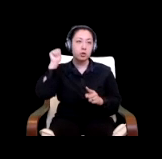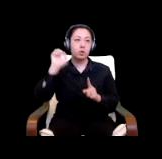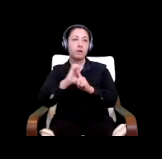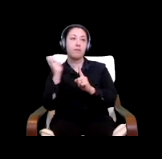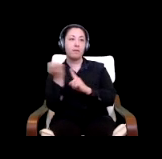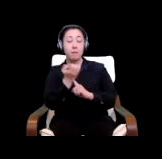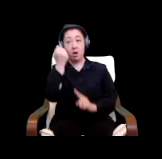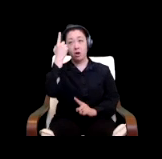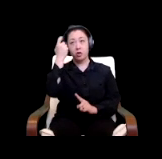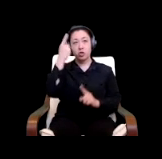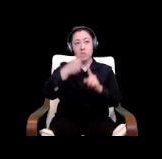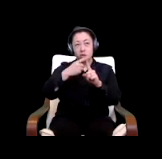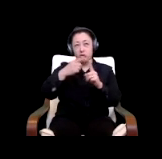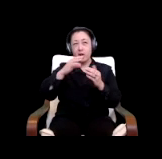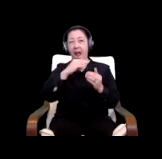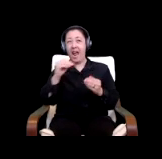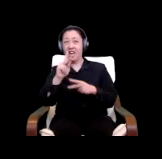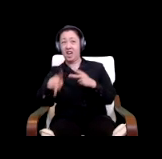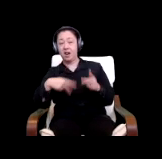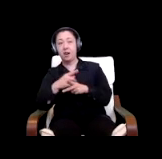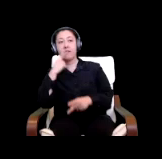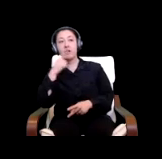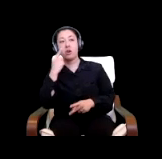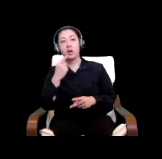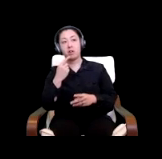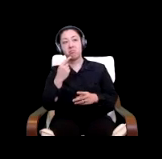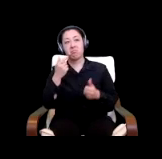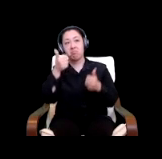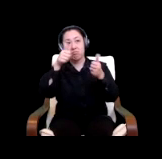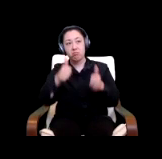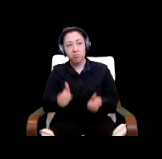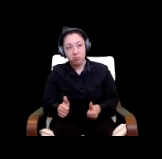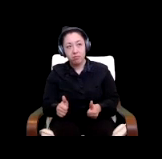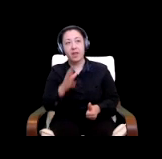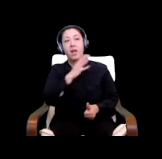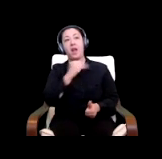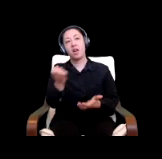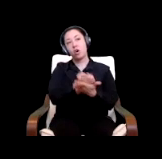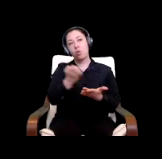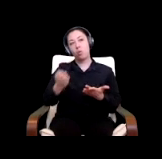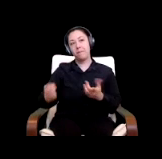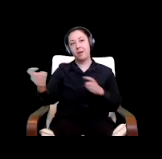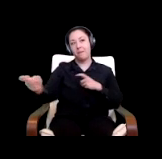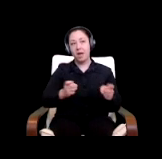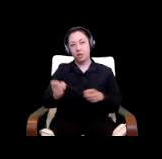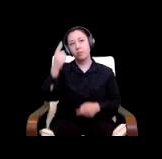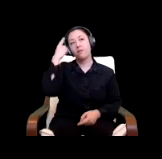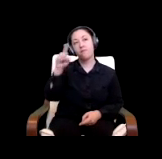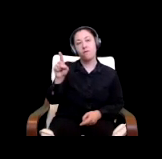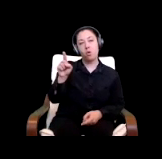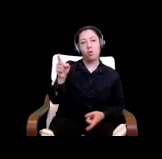type of hearing loss and equipment management for hearing loss. This is similar to the vision